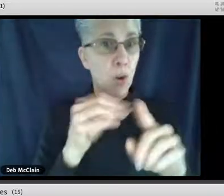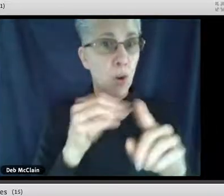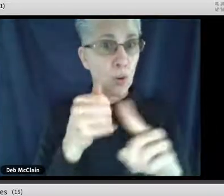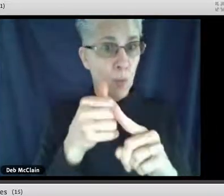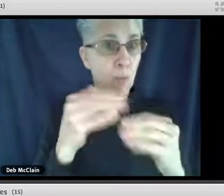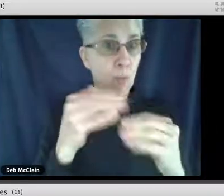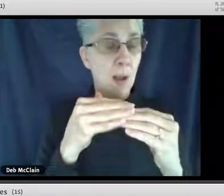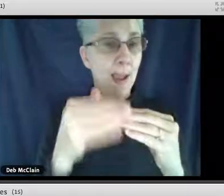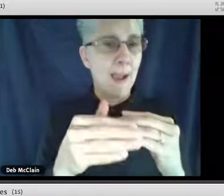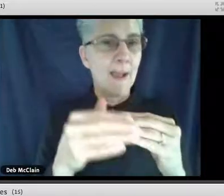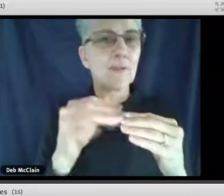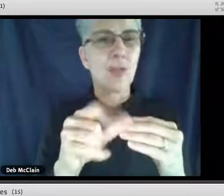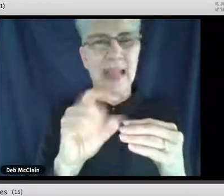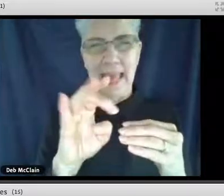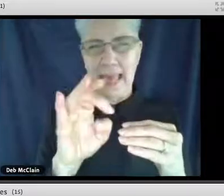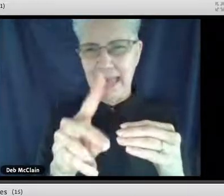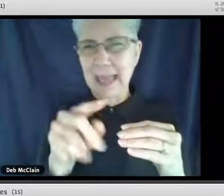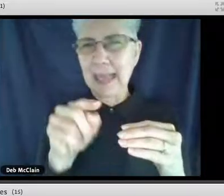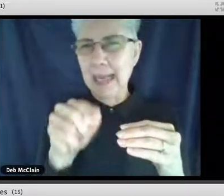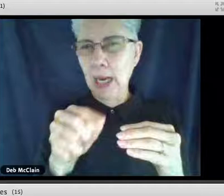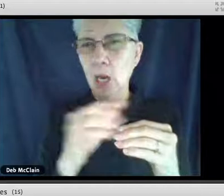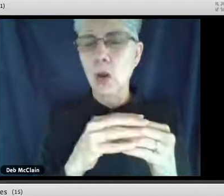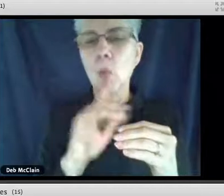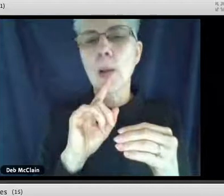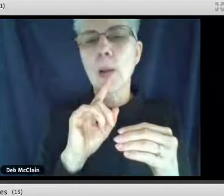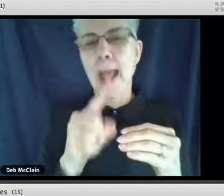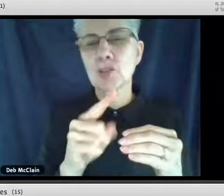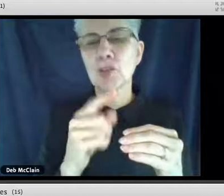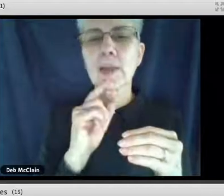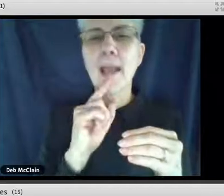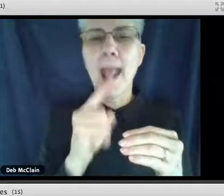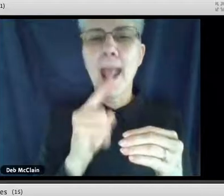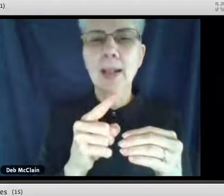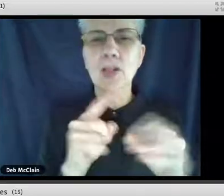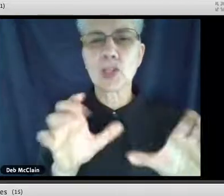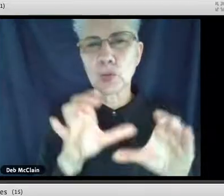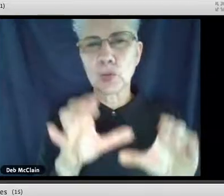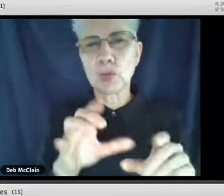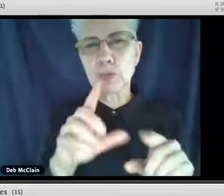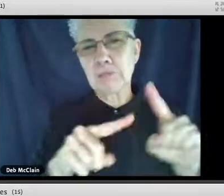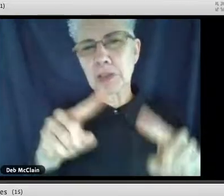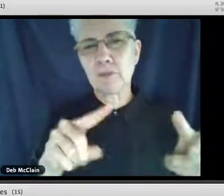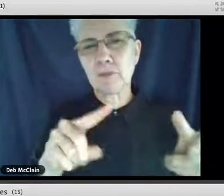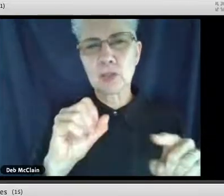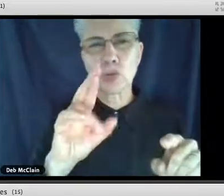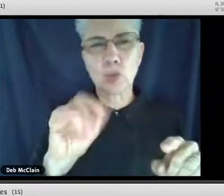this link would actually... You can actually kind of do the card sorting to try it out.